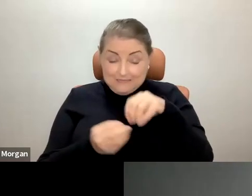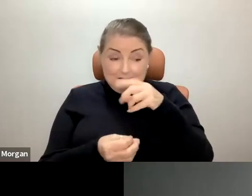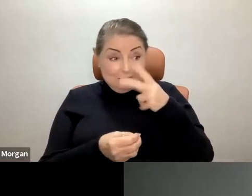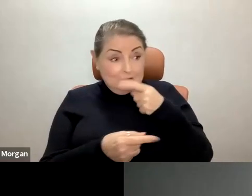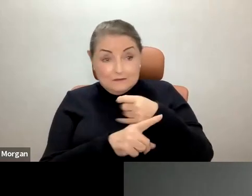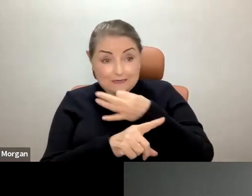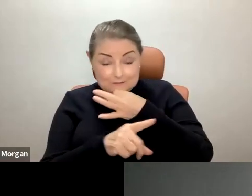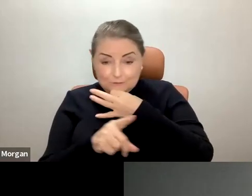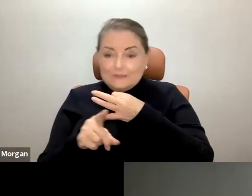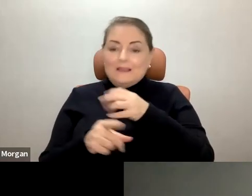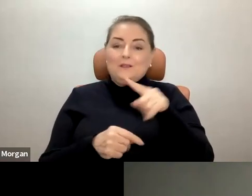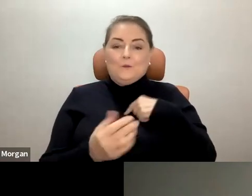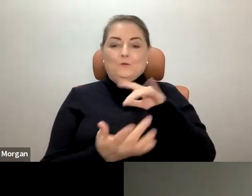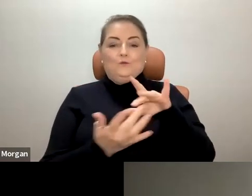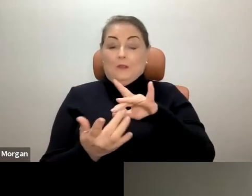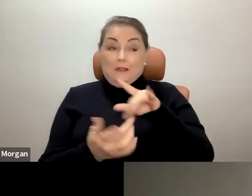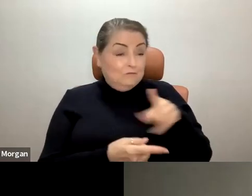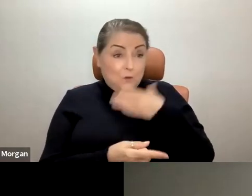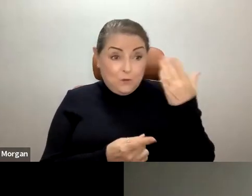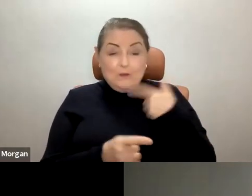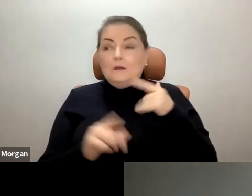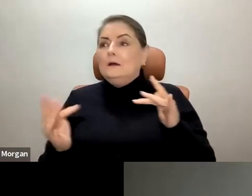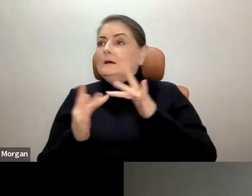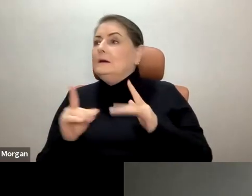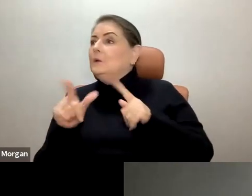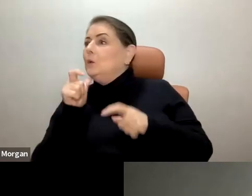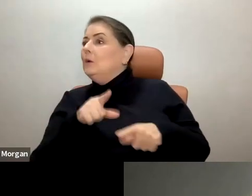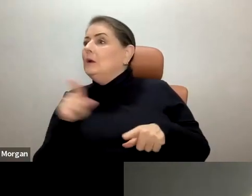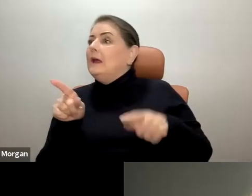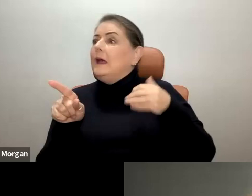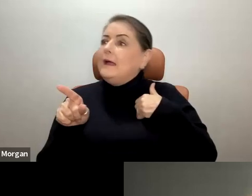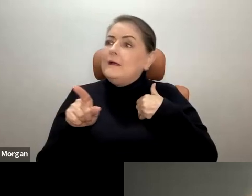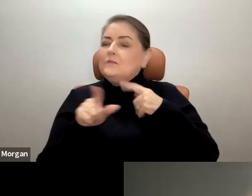and if we reach out to our colleagues across campus that we've worked with, and then we also have a network of Sunny